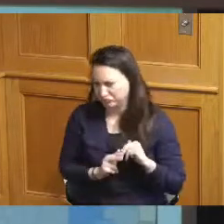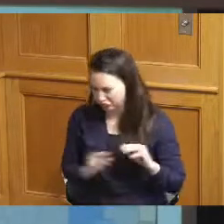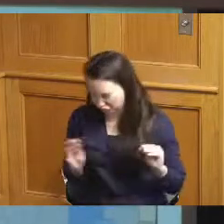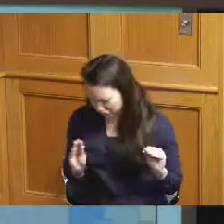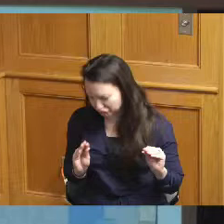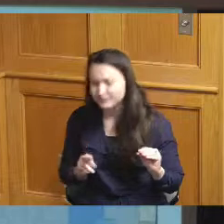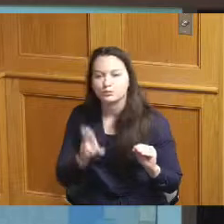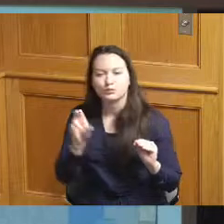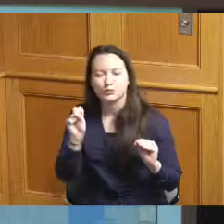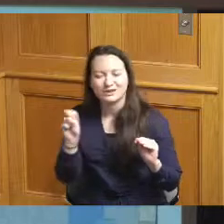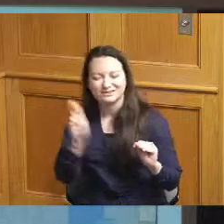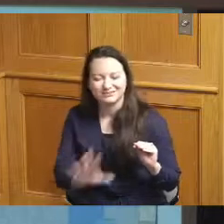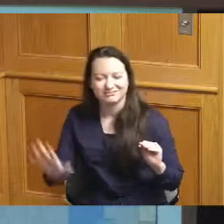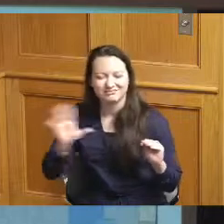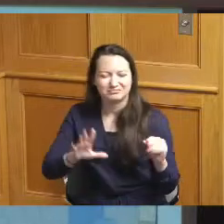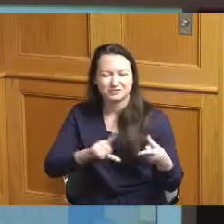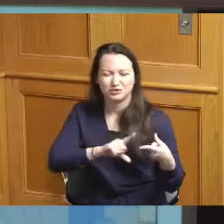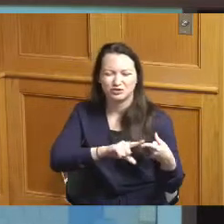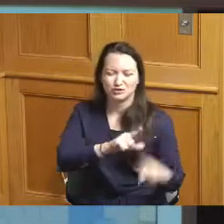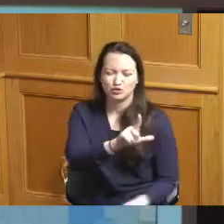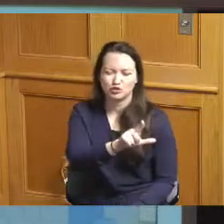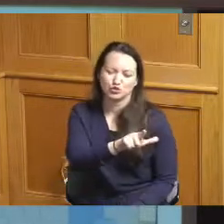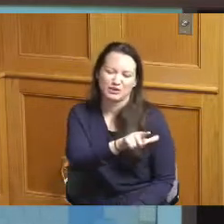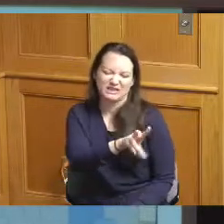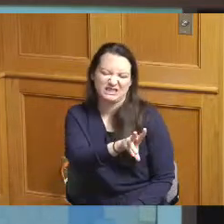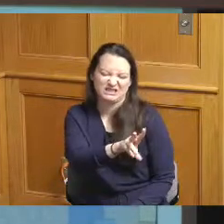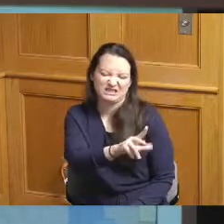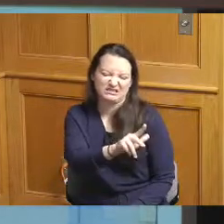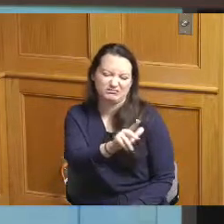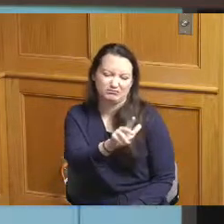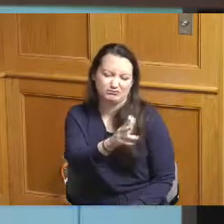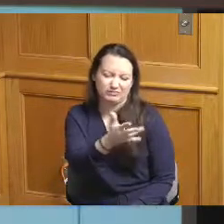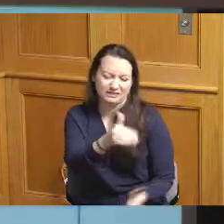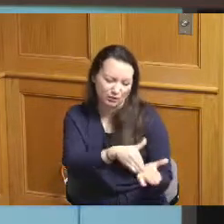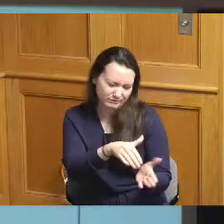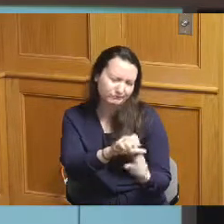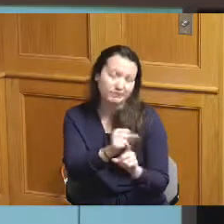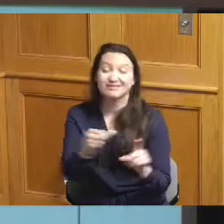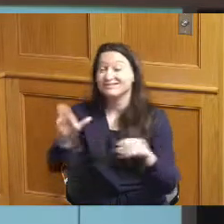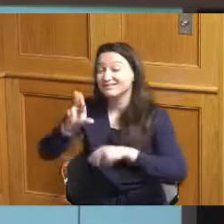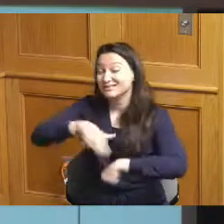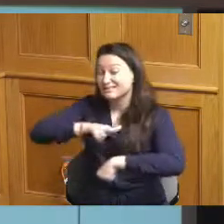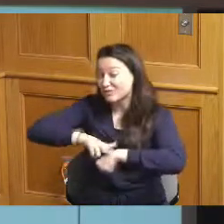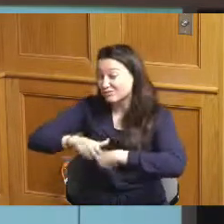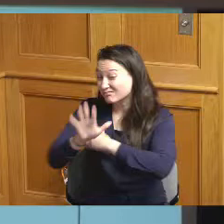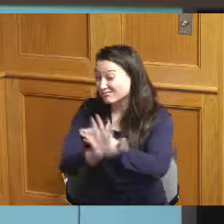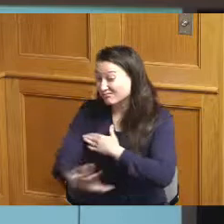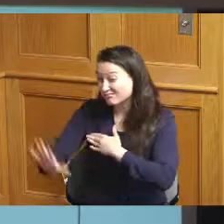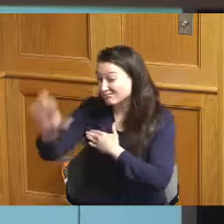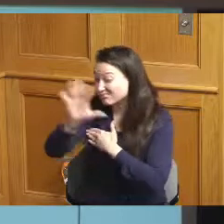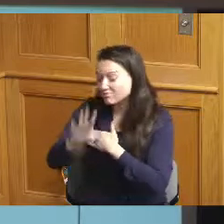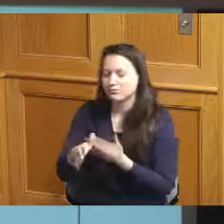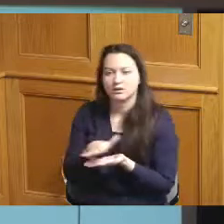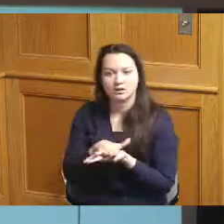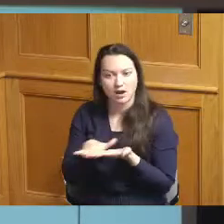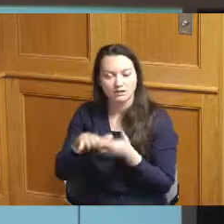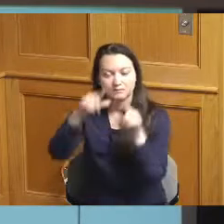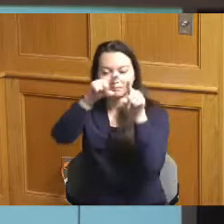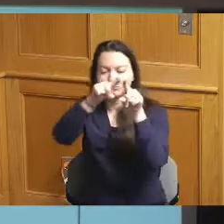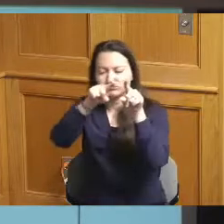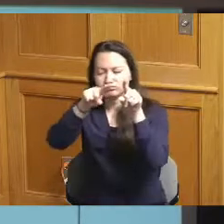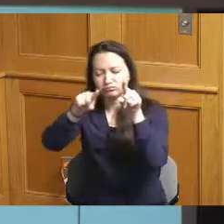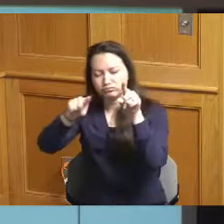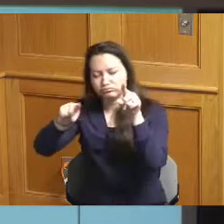the U.S sits right around 26,000 cases nationally you can see a very nice decline in Daily caseload